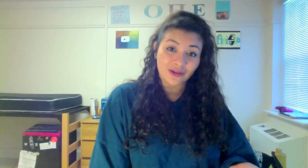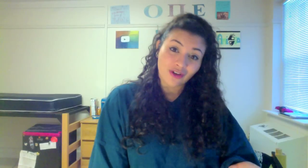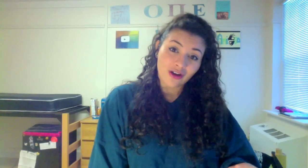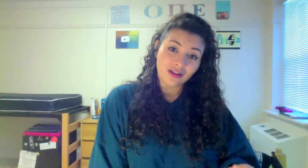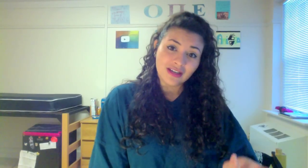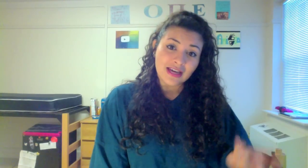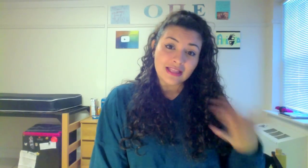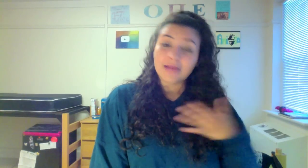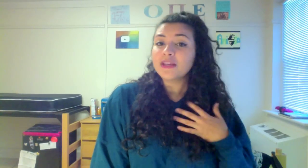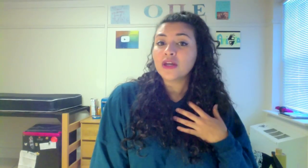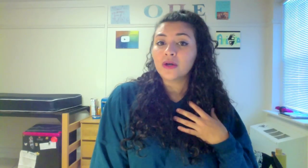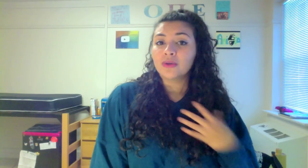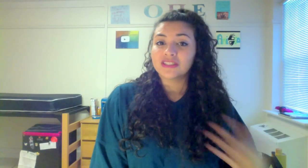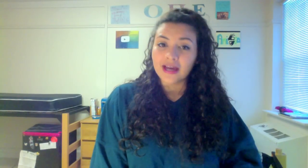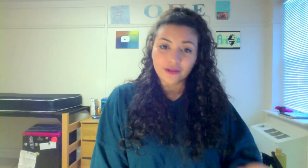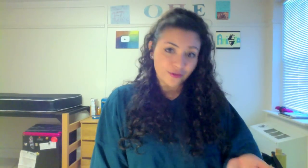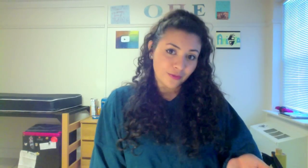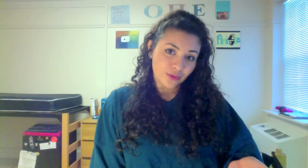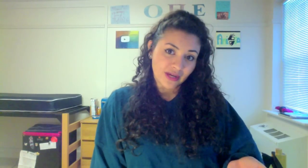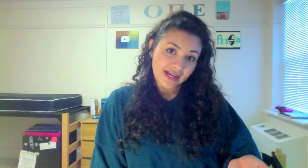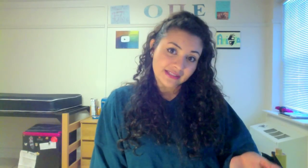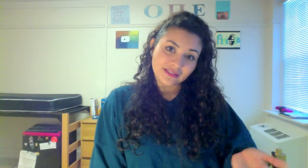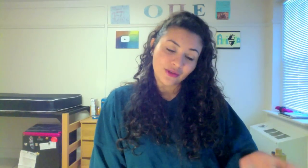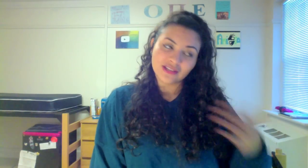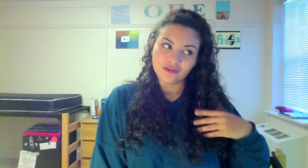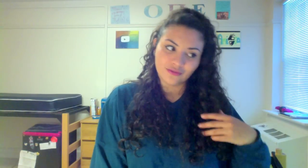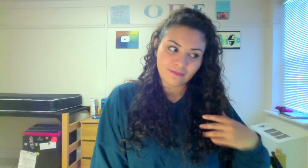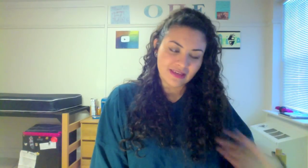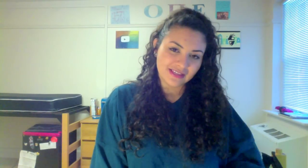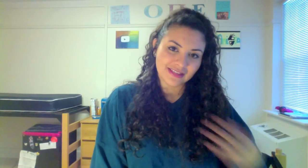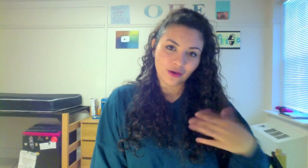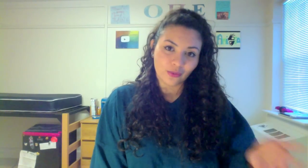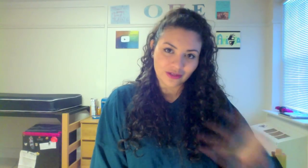you wrong. Let me know!Because I learn from you guys and you learn from me. its like a